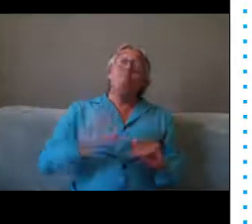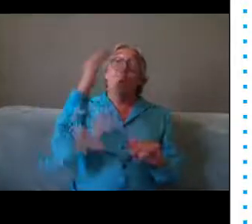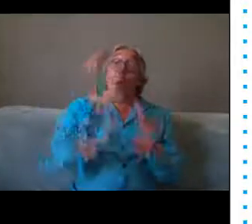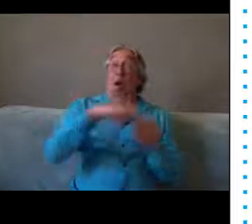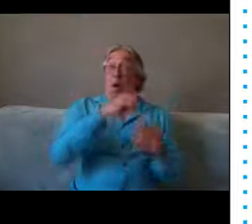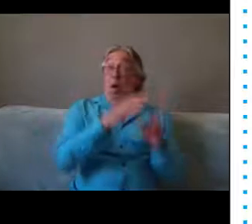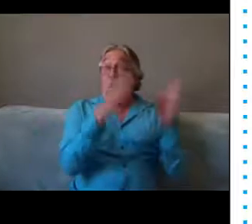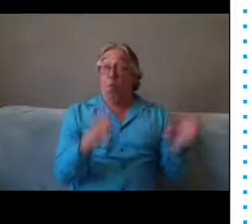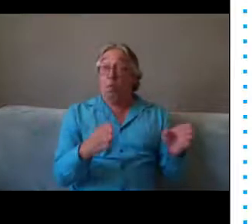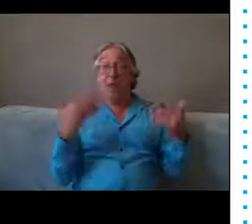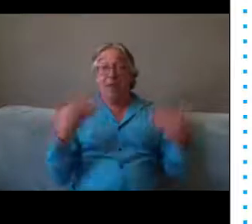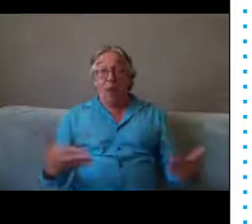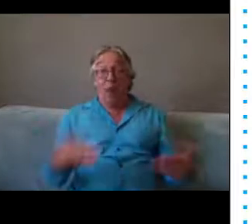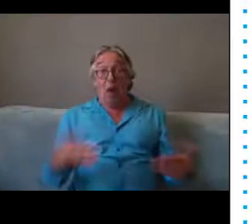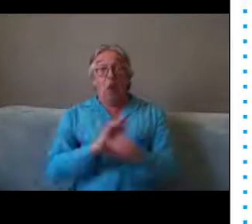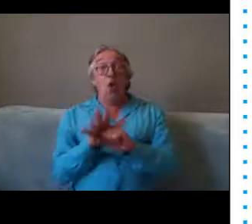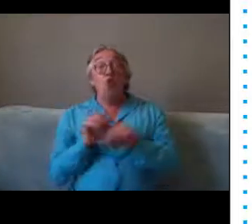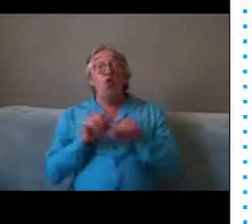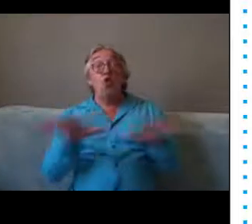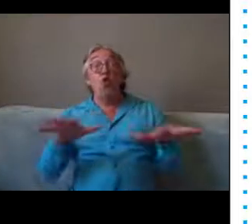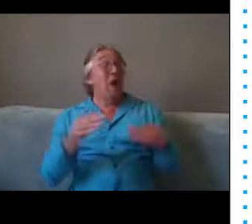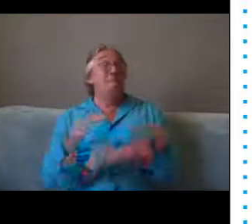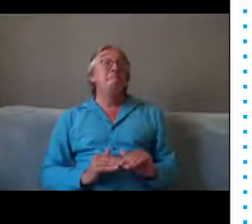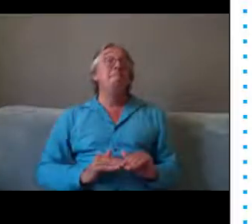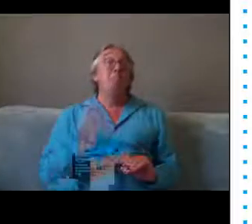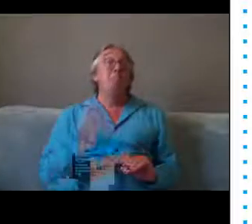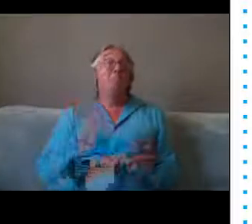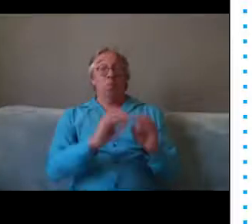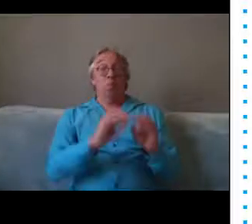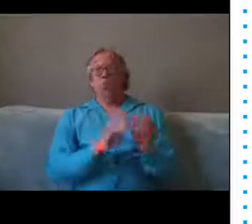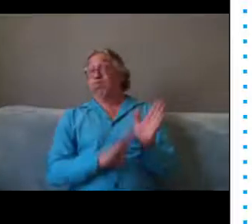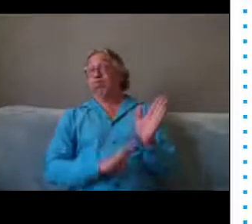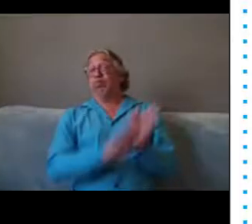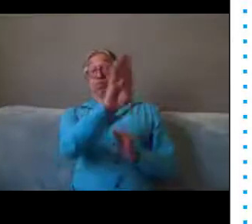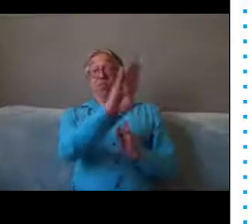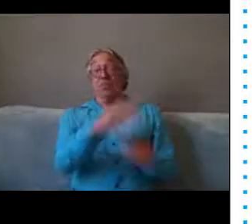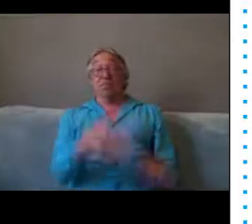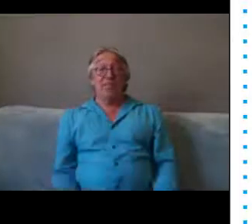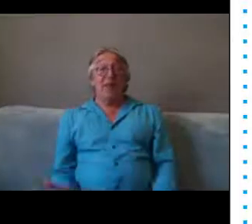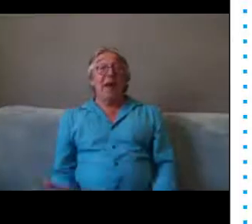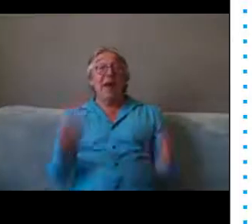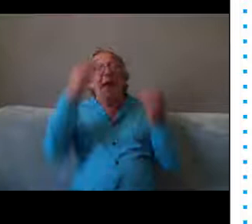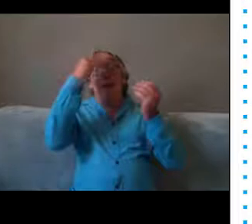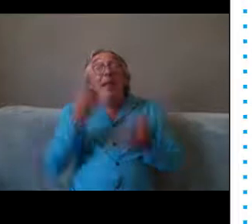Namely in the last one year and a half I became one of the inclusion officers